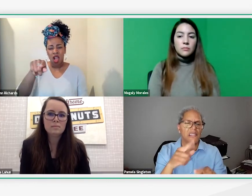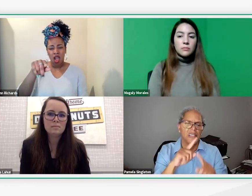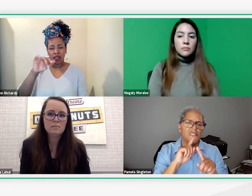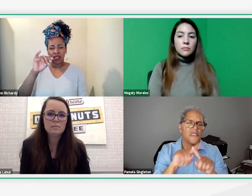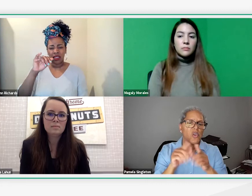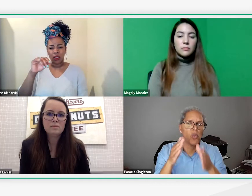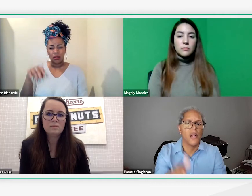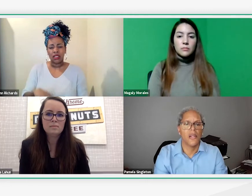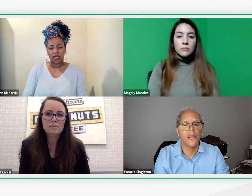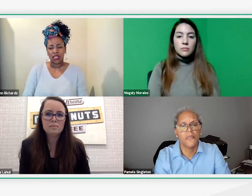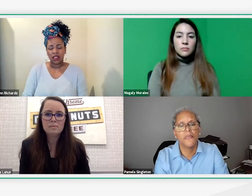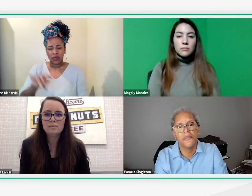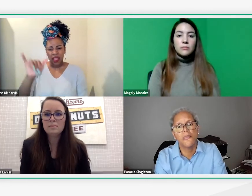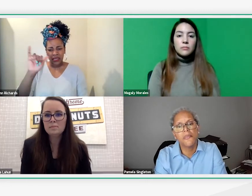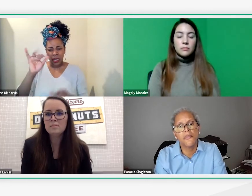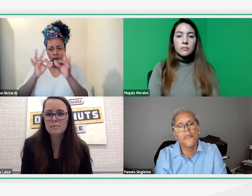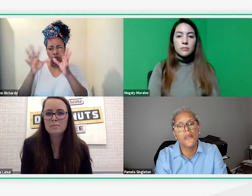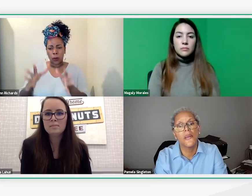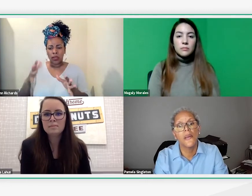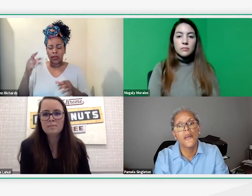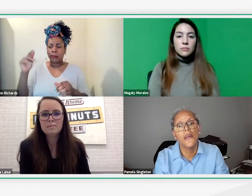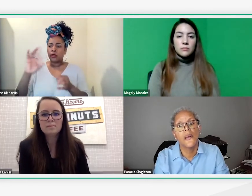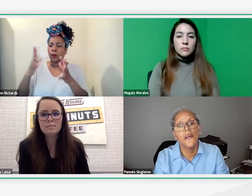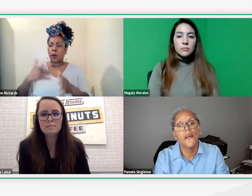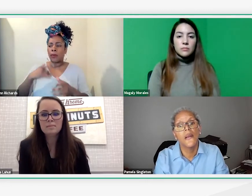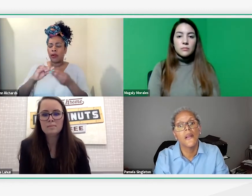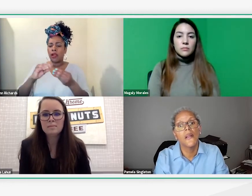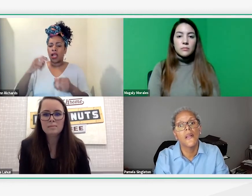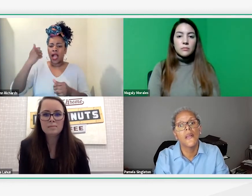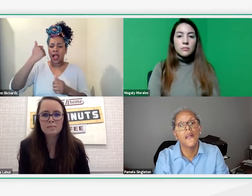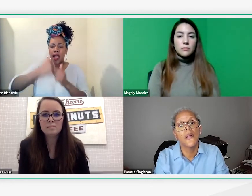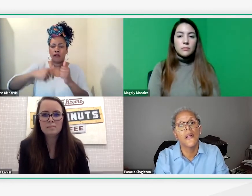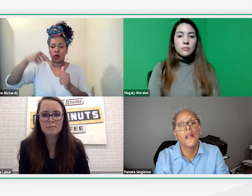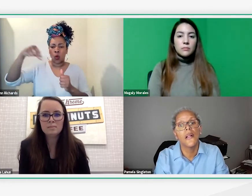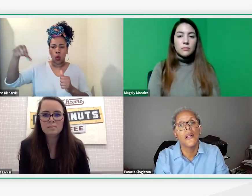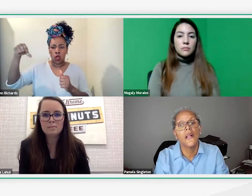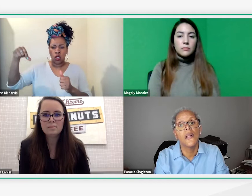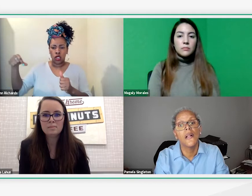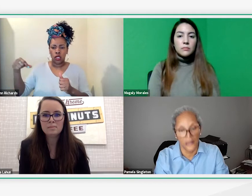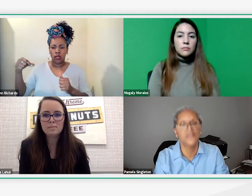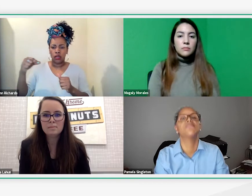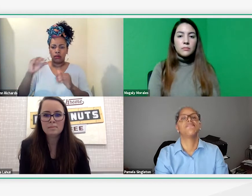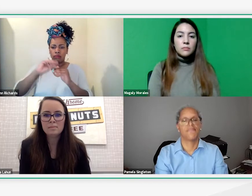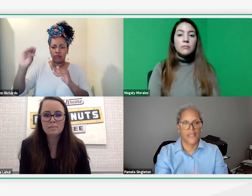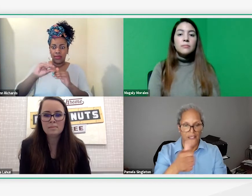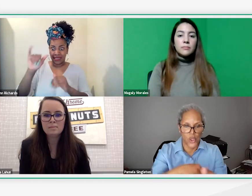quarterly or monthly, to make it so that you don't have such a high tax bill at the end of the year. >>ROXANN RICHARDS: So, similar to interpreters,